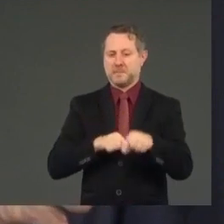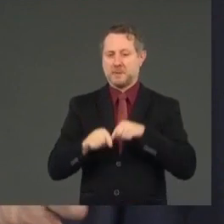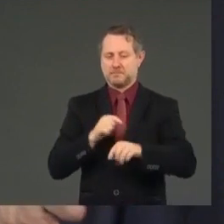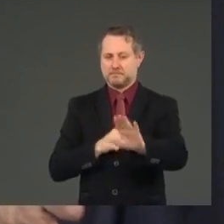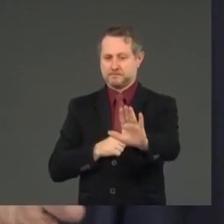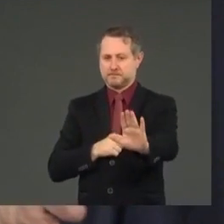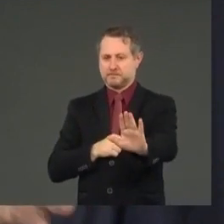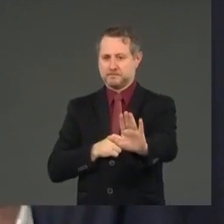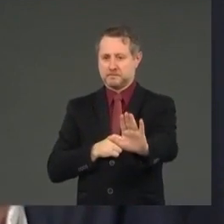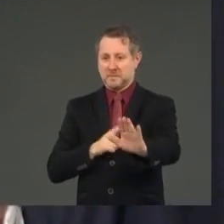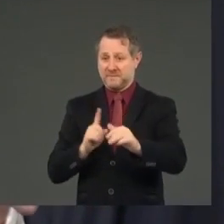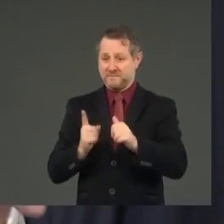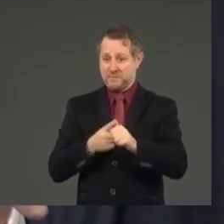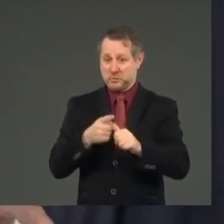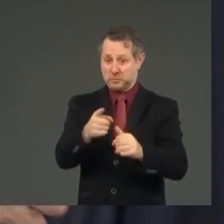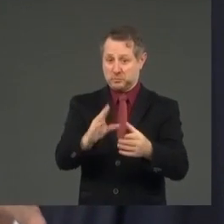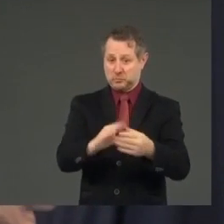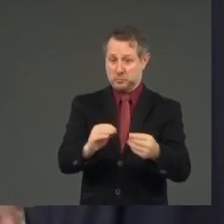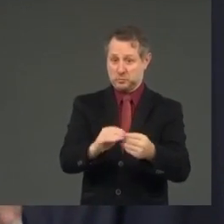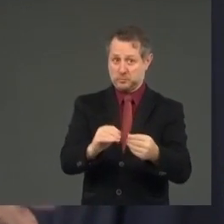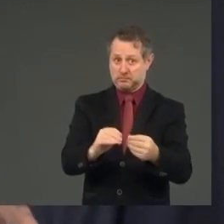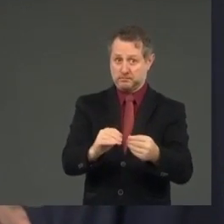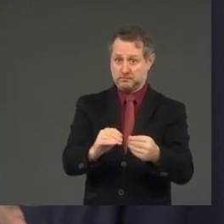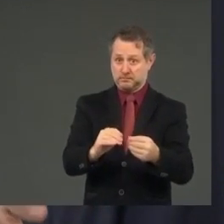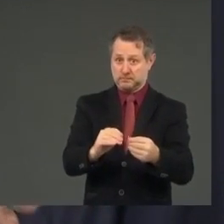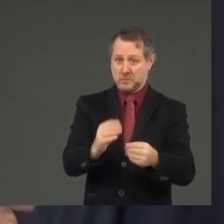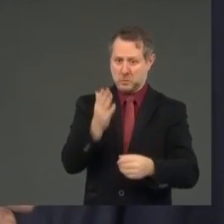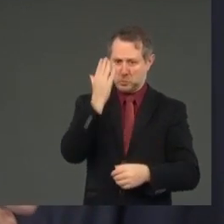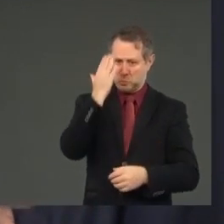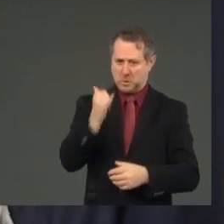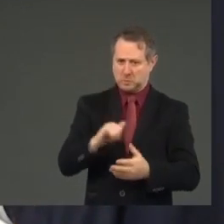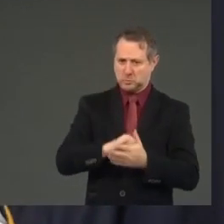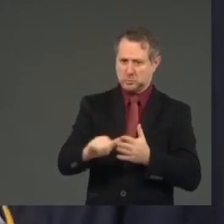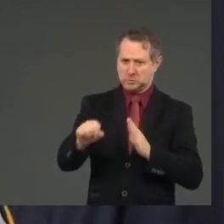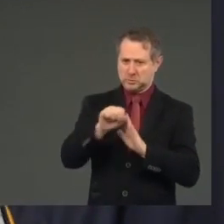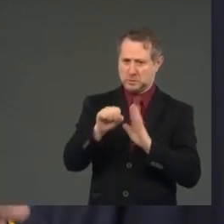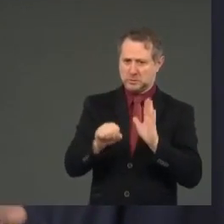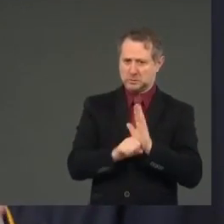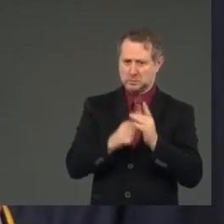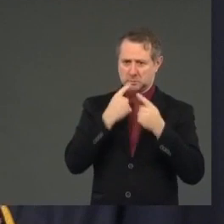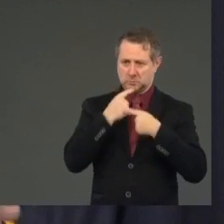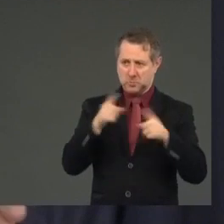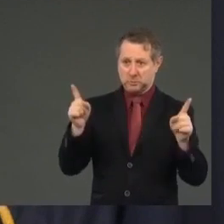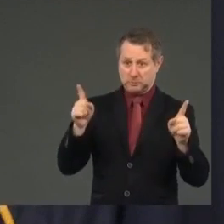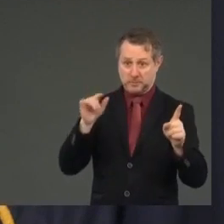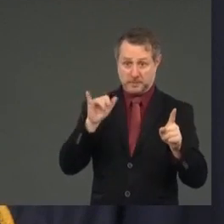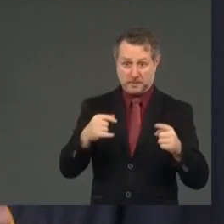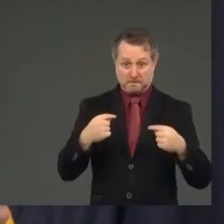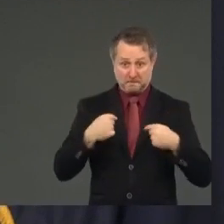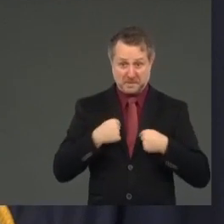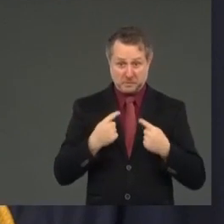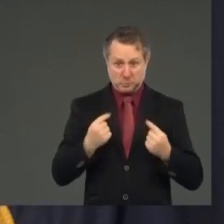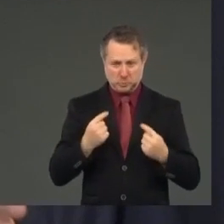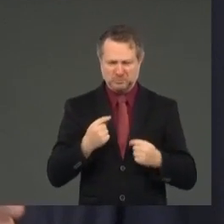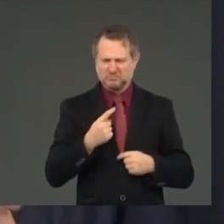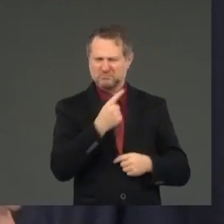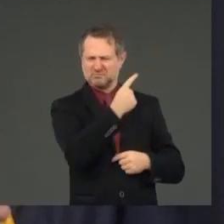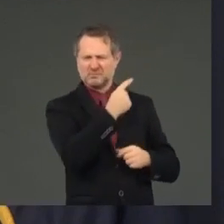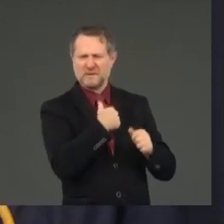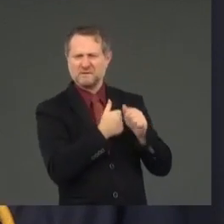NUMBERS TO MAKE -- LET'S GO BACK. LET'S DO ONE AT A TIME. Reporter: OKAY.